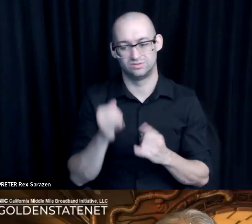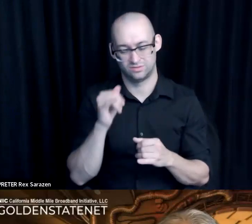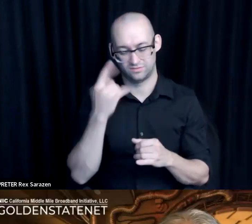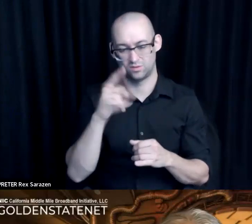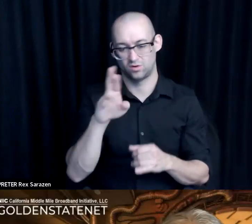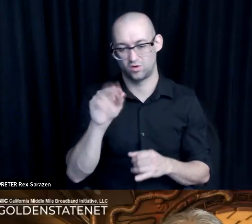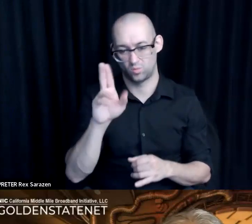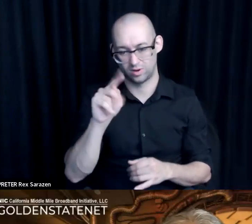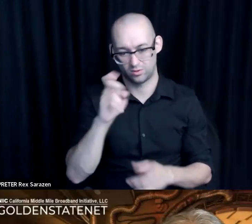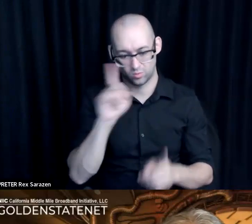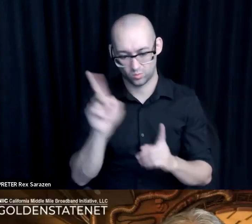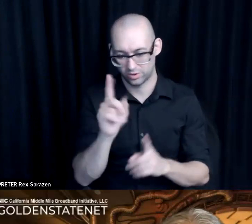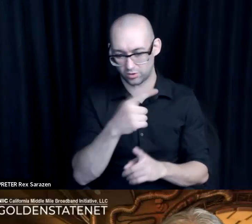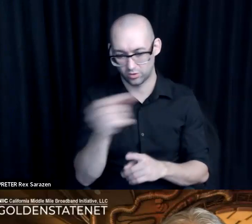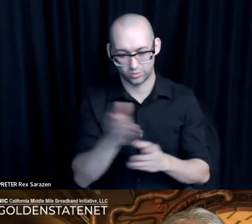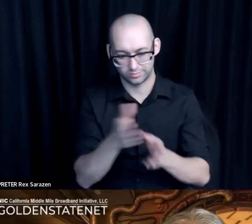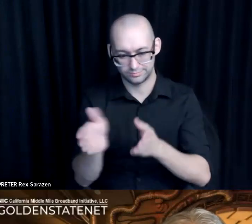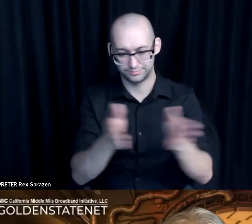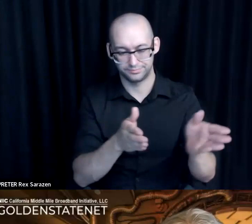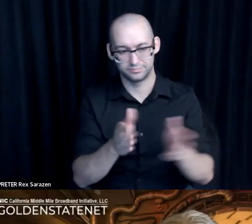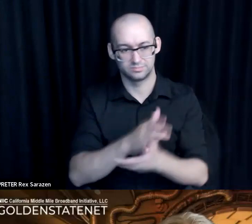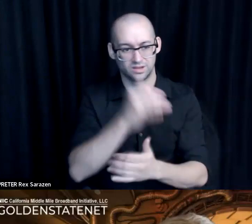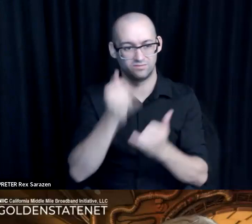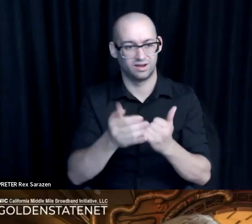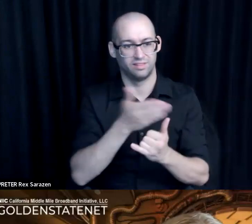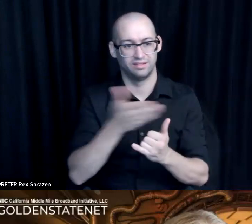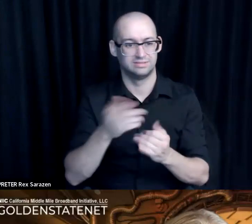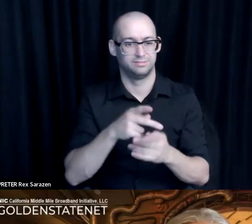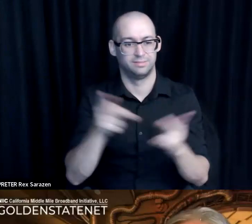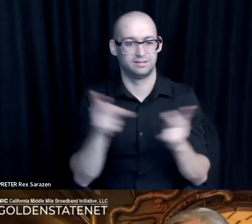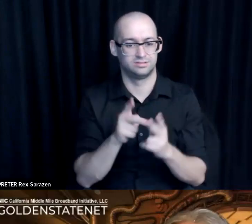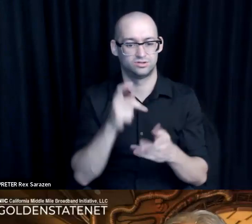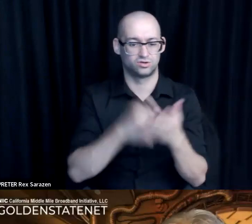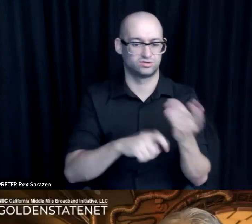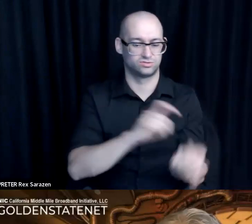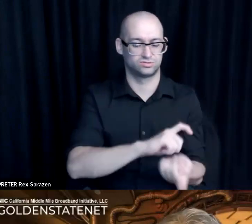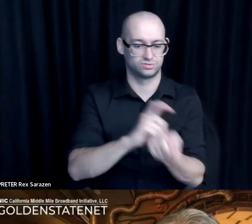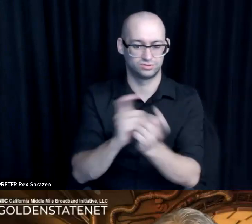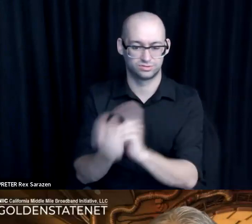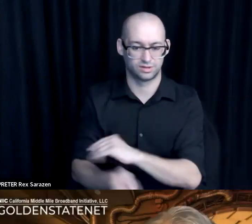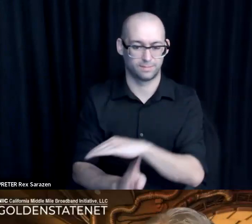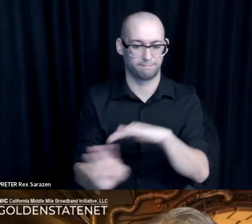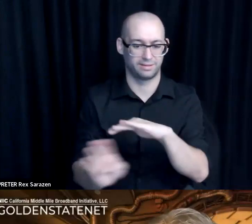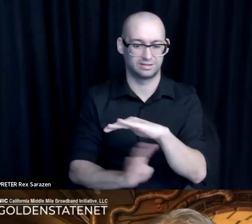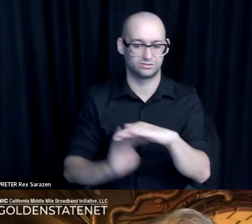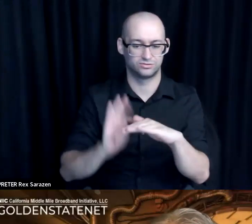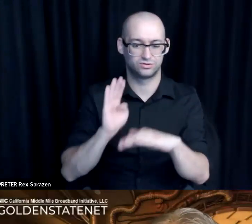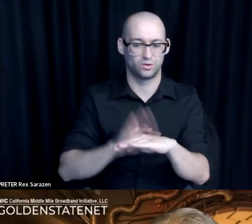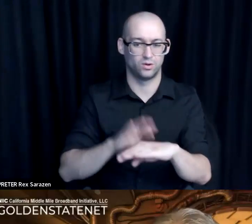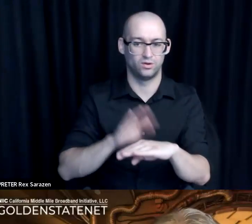getting final things in place. There are cost shifts based on some, you know, outside factors